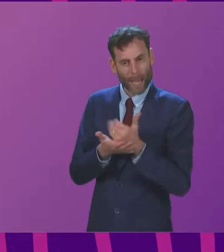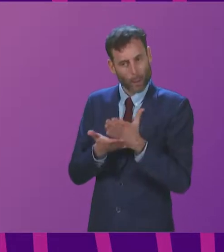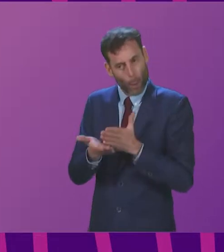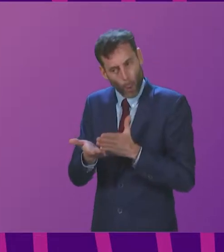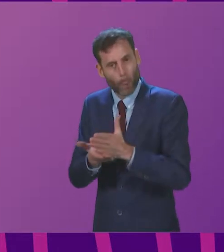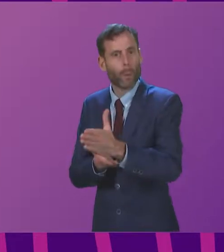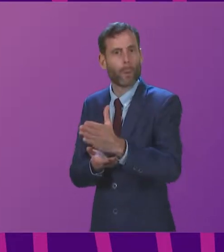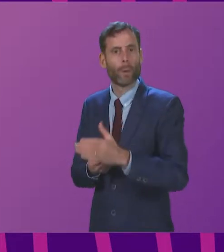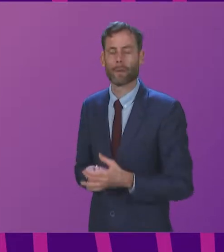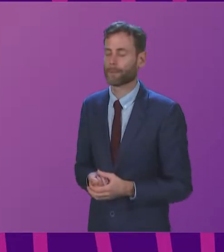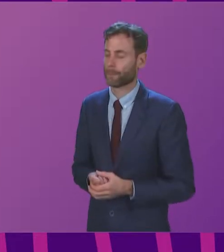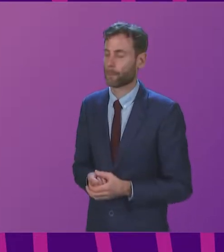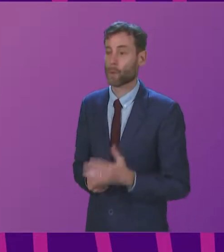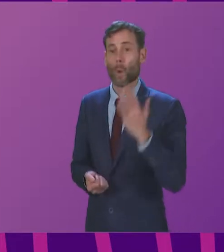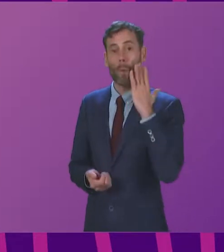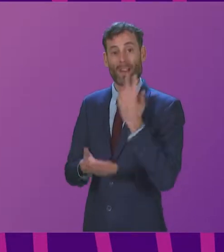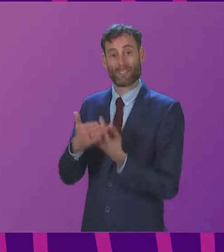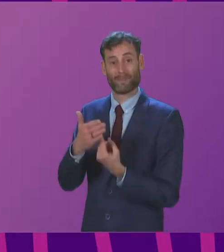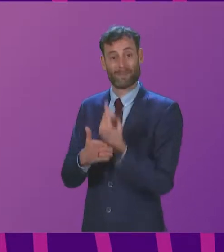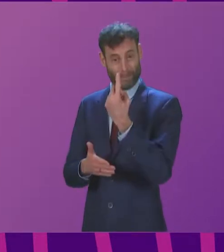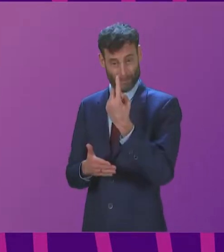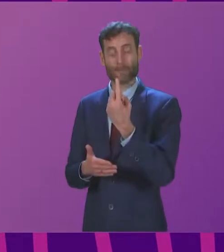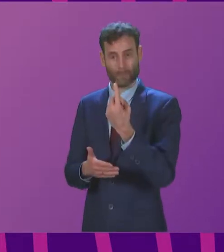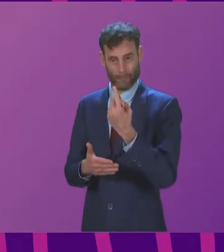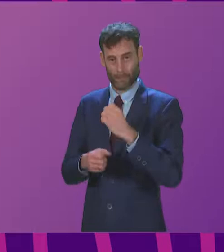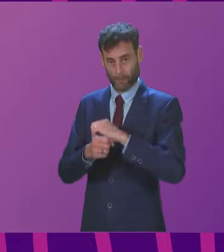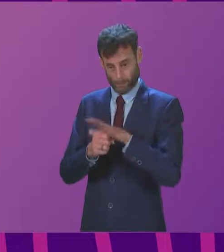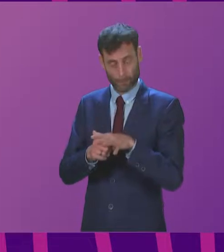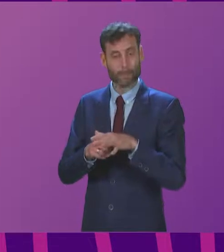From the start of the pandemic, the World Health Organization and experts have been clear